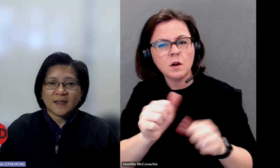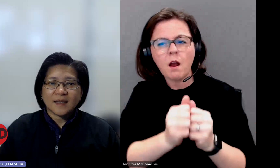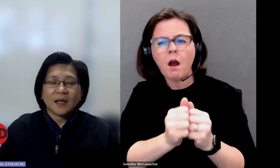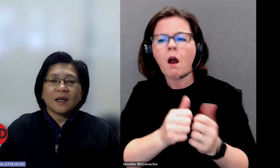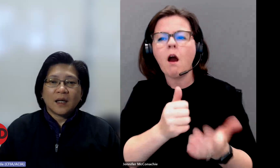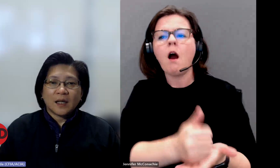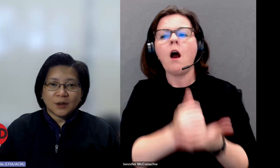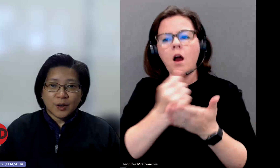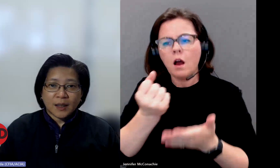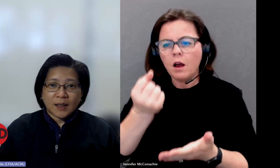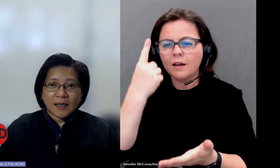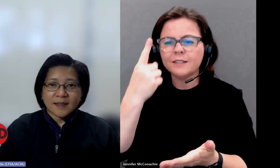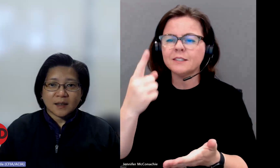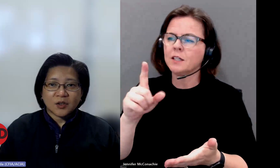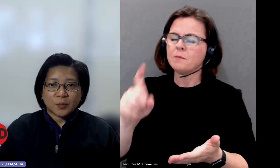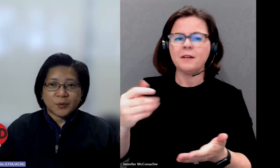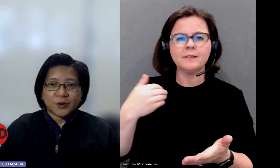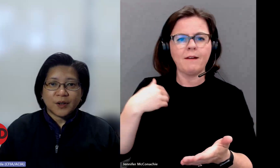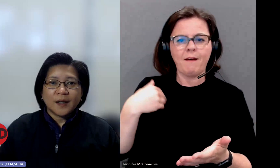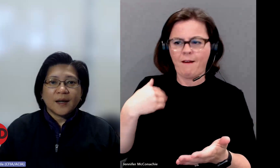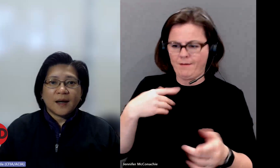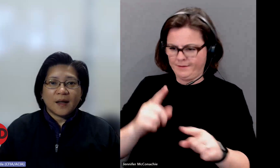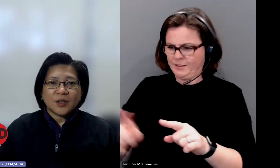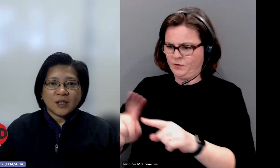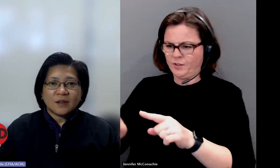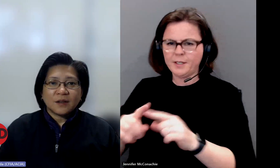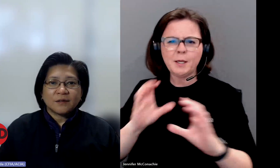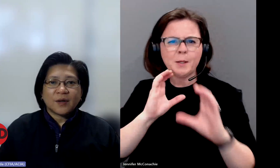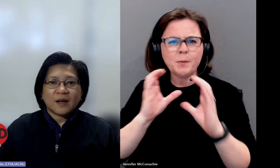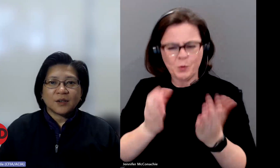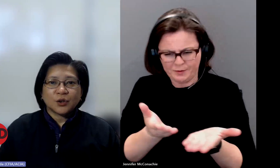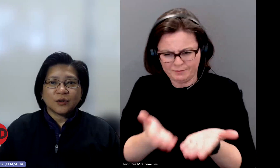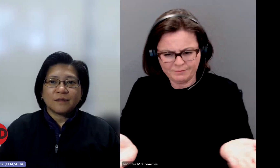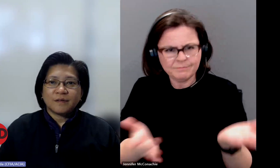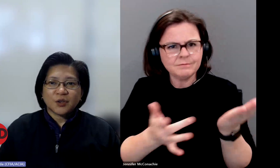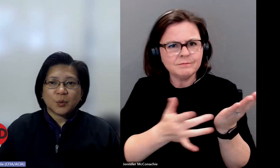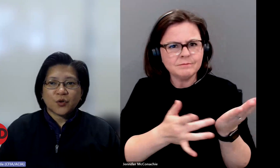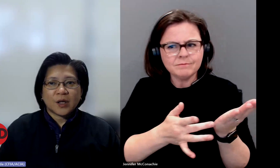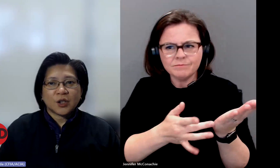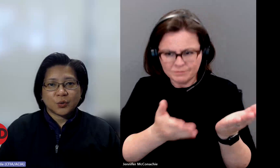of having access to multiple communication aids (including an ASL interpreter),